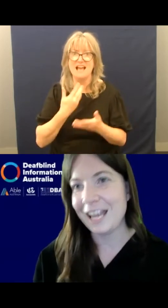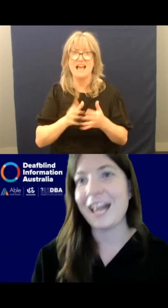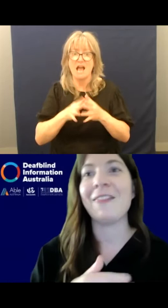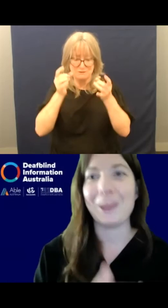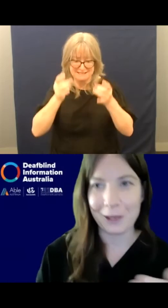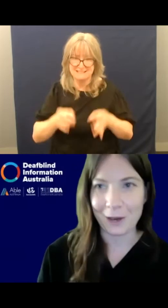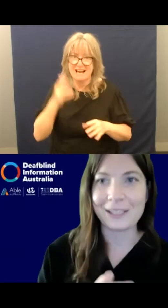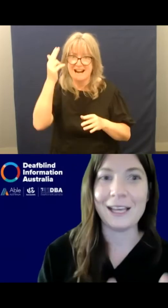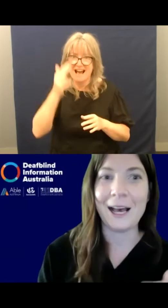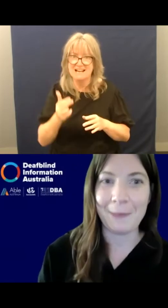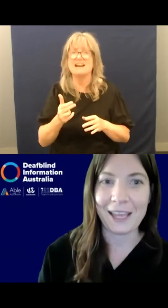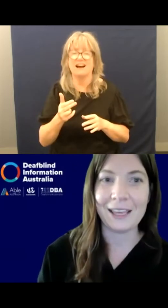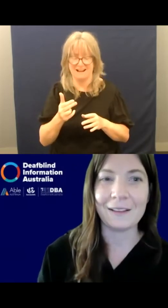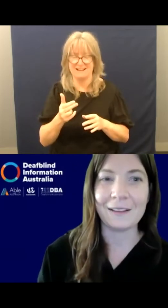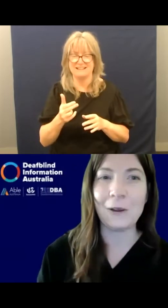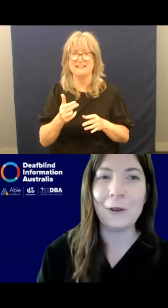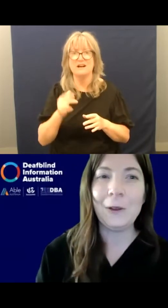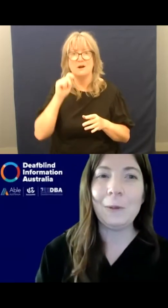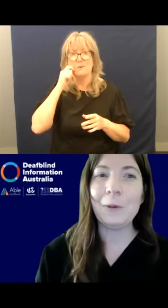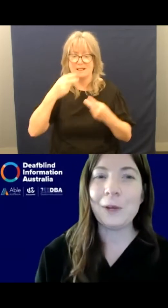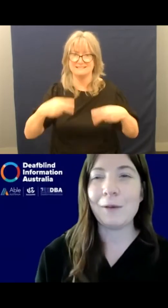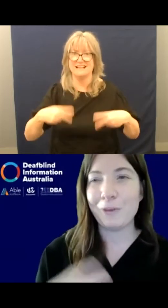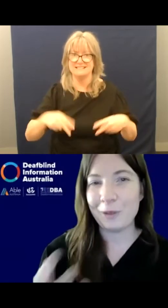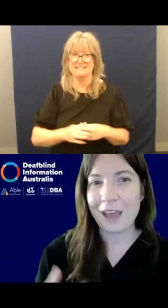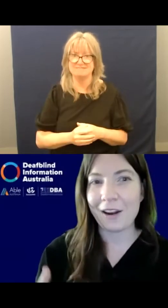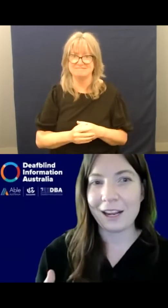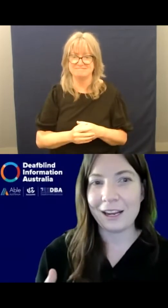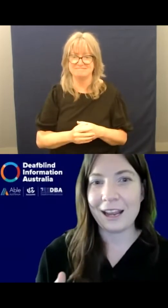And then we go into the art making. So building that familiarity and